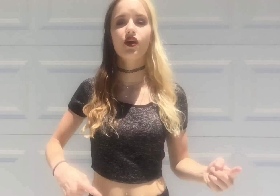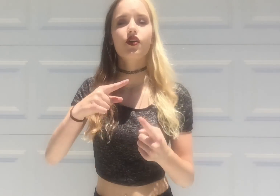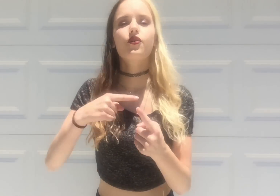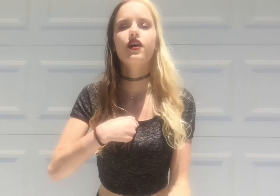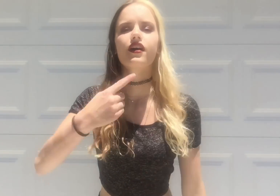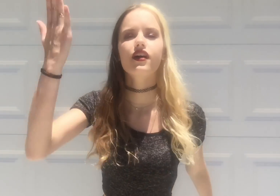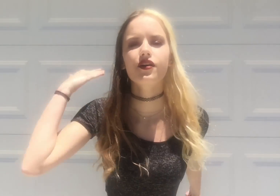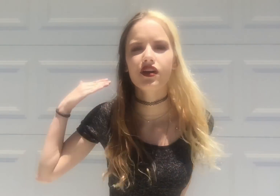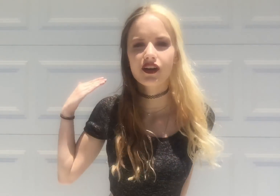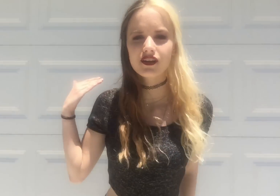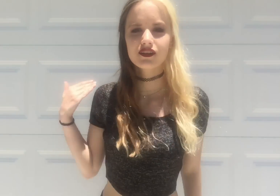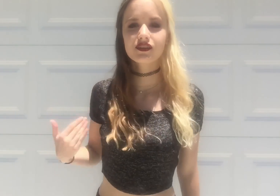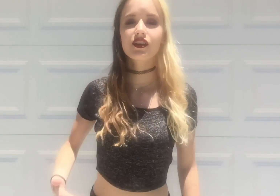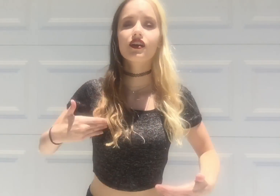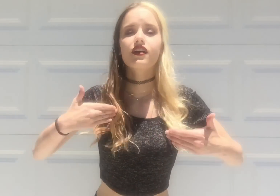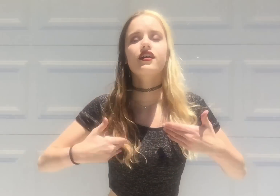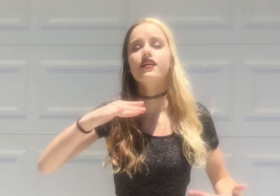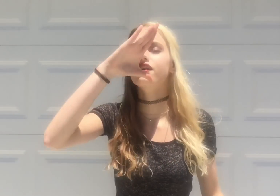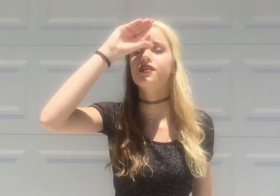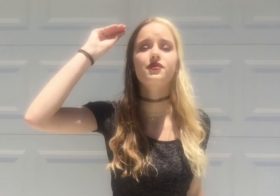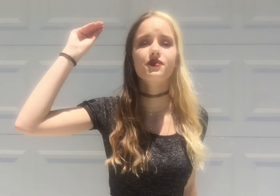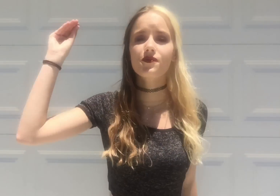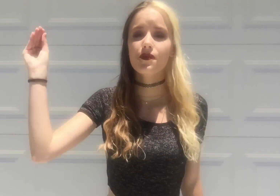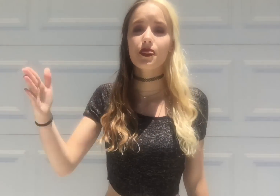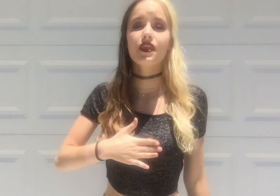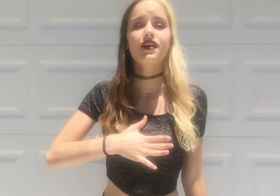When I was a young boy,